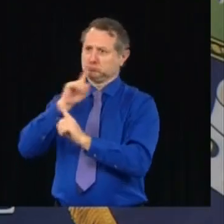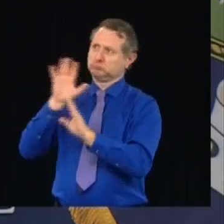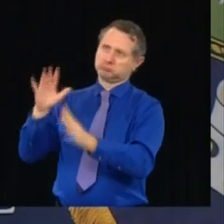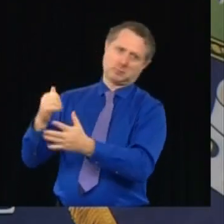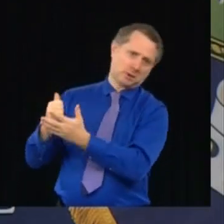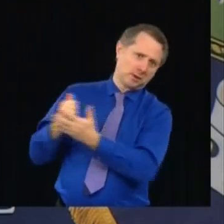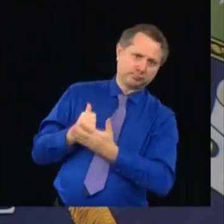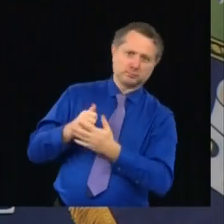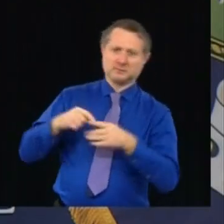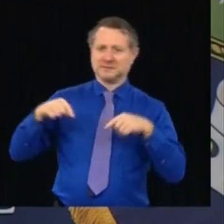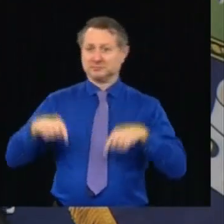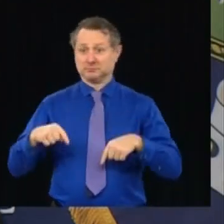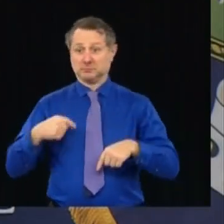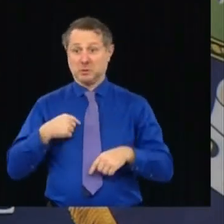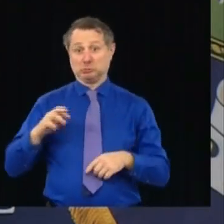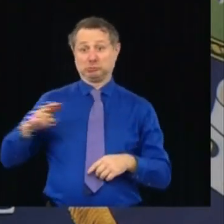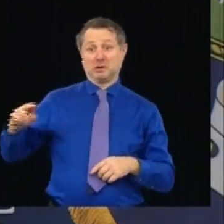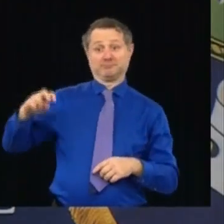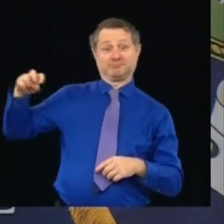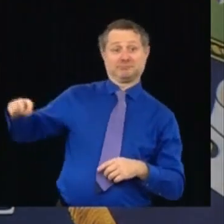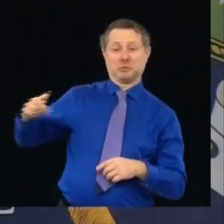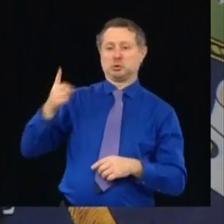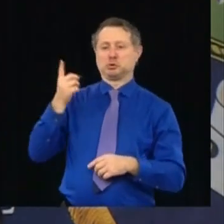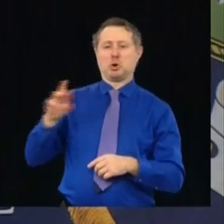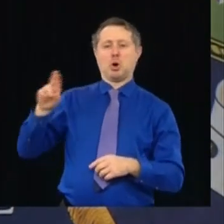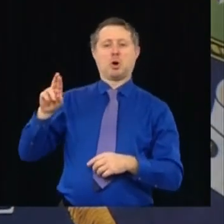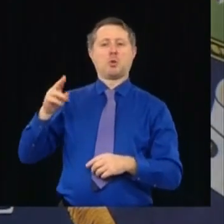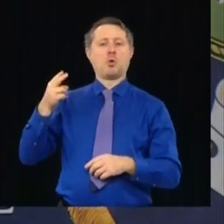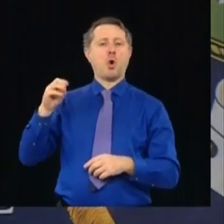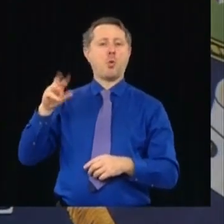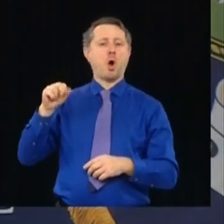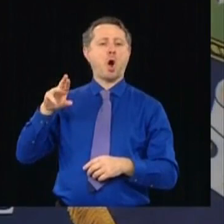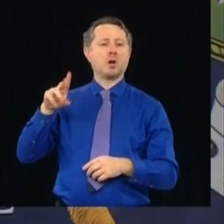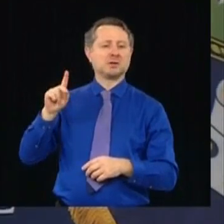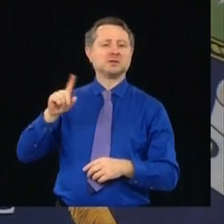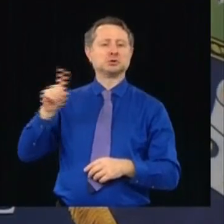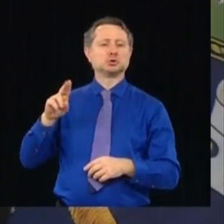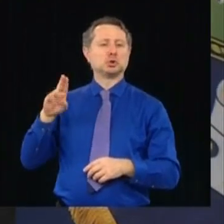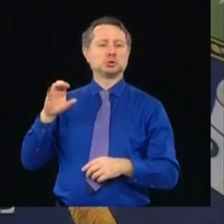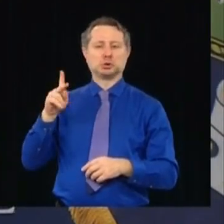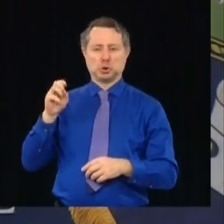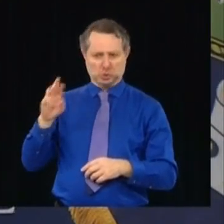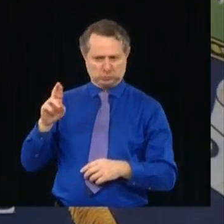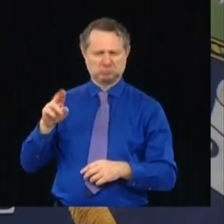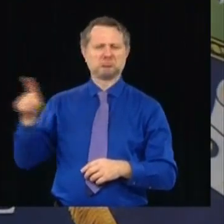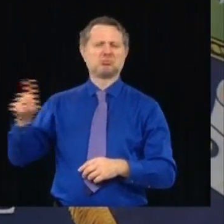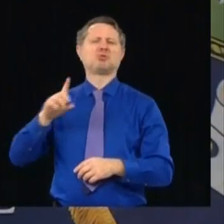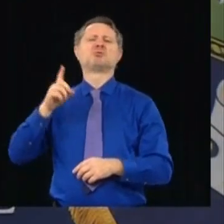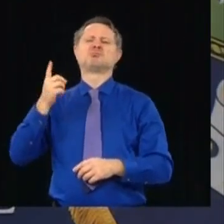McMAHON. WE HAVE WITH US TODAY FROM MY FAR RIGHT Dr. HOWARD ZUCKER,